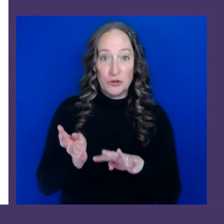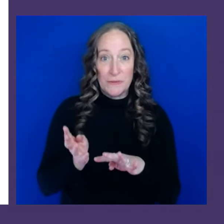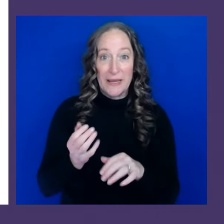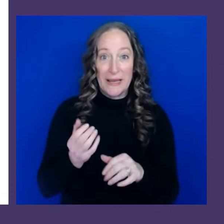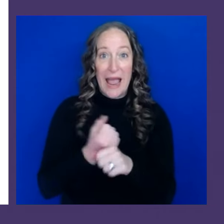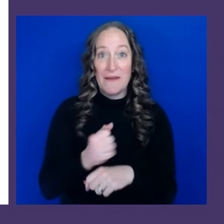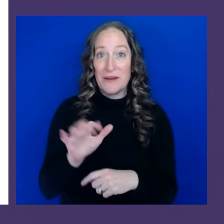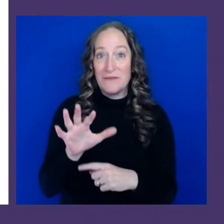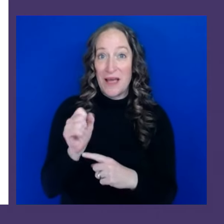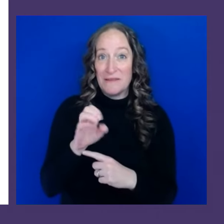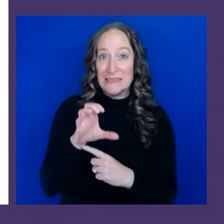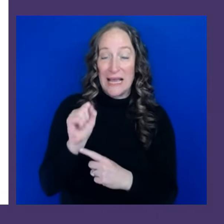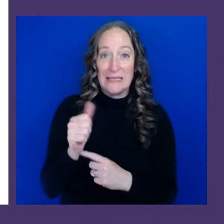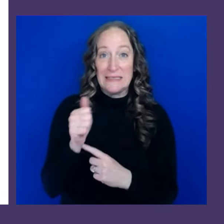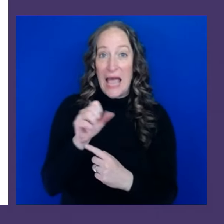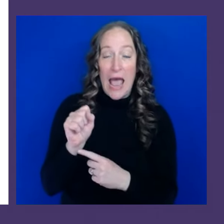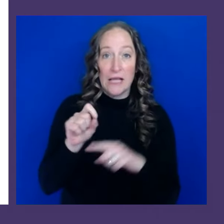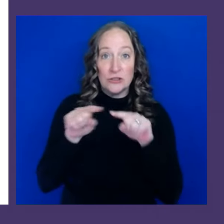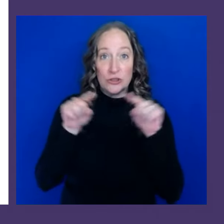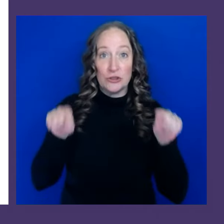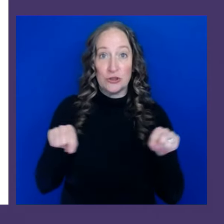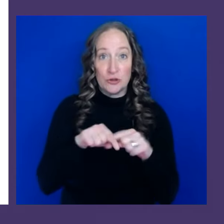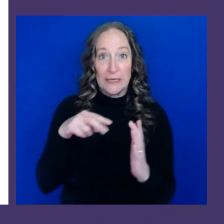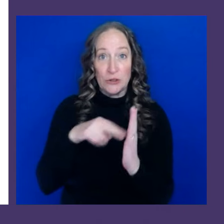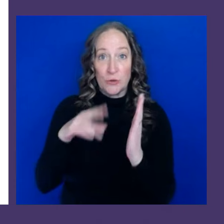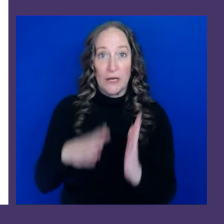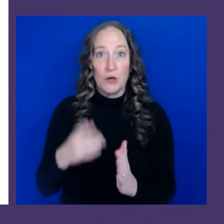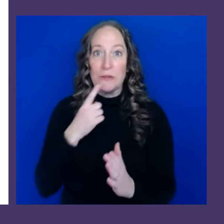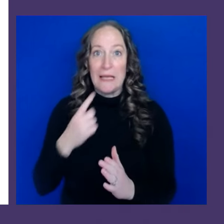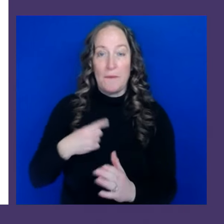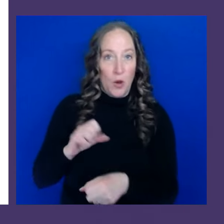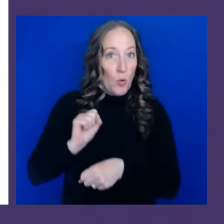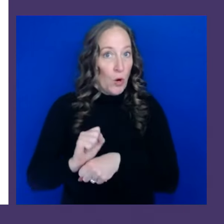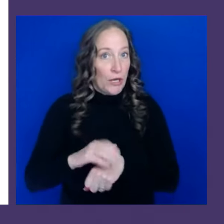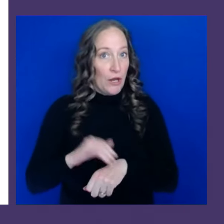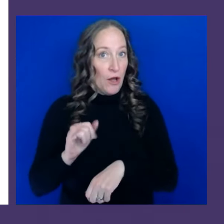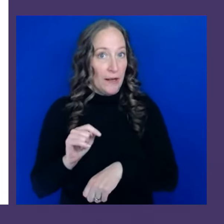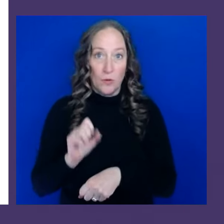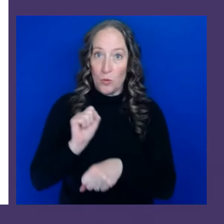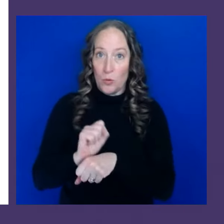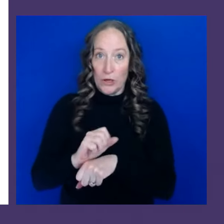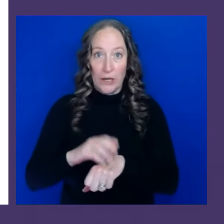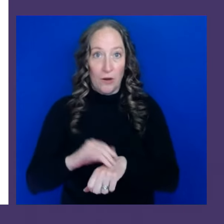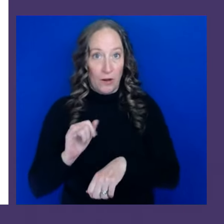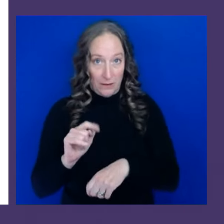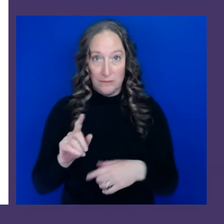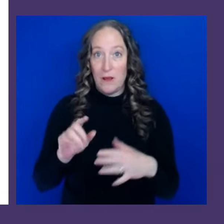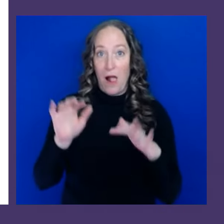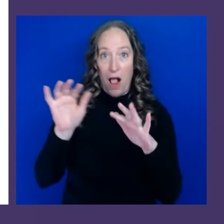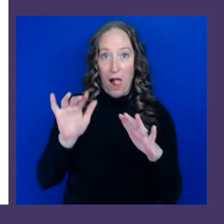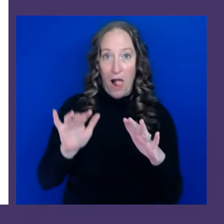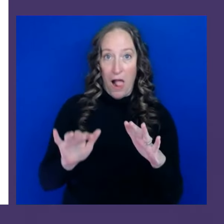we're going to hear that it's working on it. Once it finishes, then